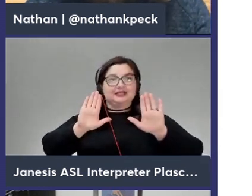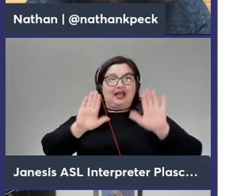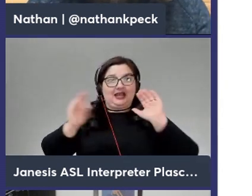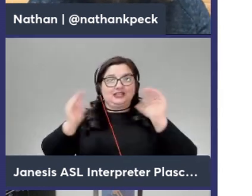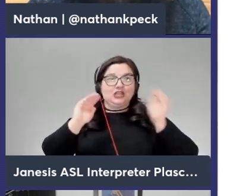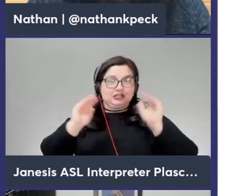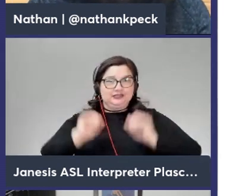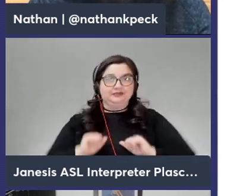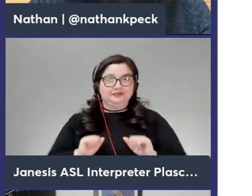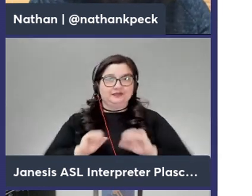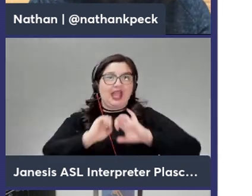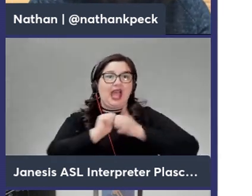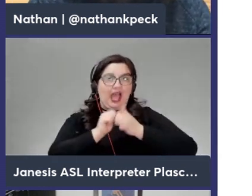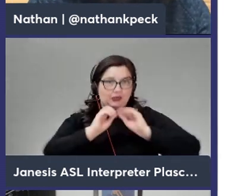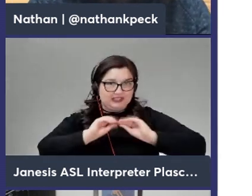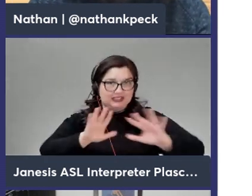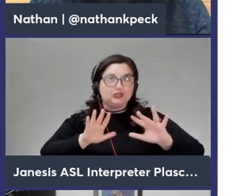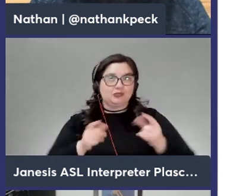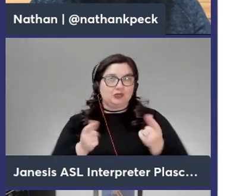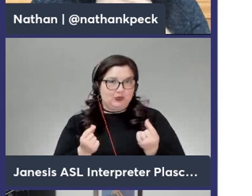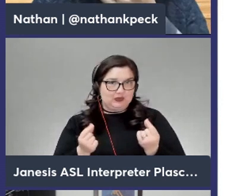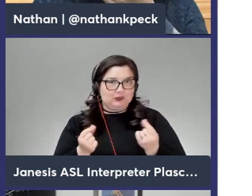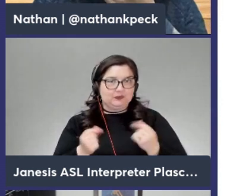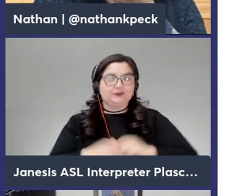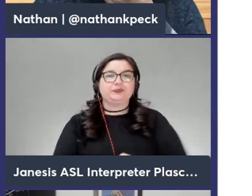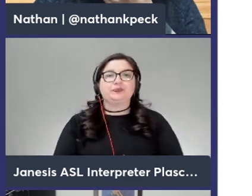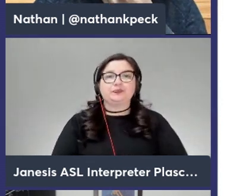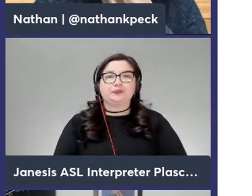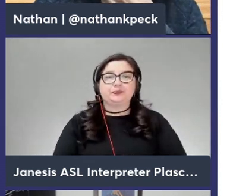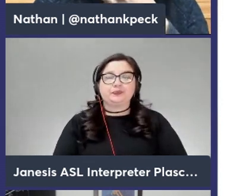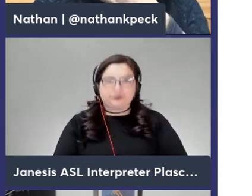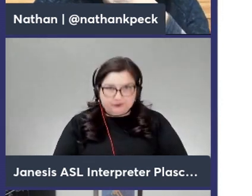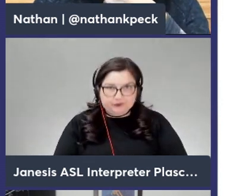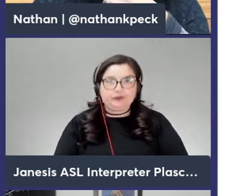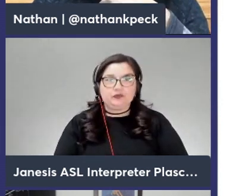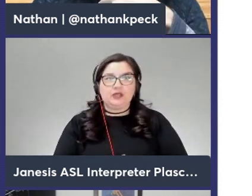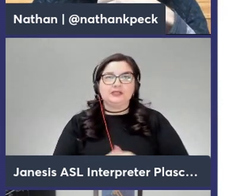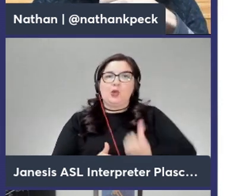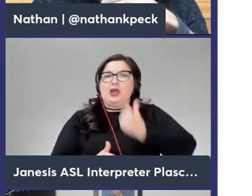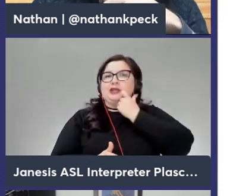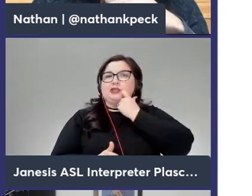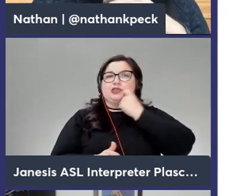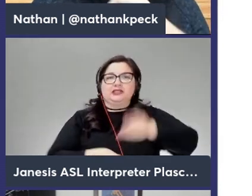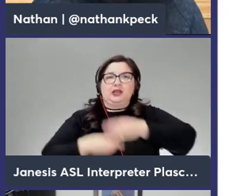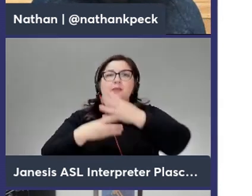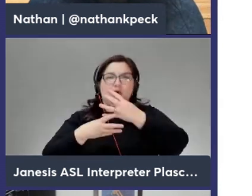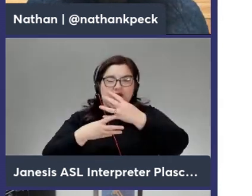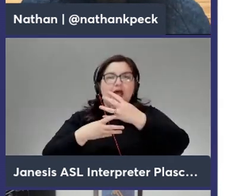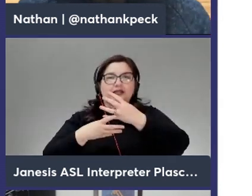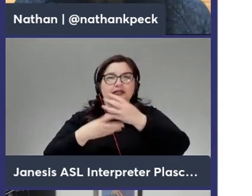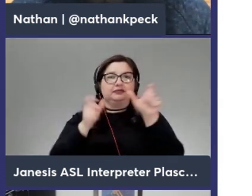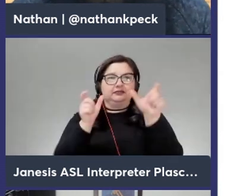how this distribution's going. So I just pulled up, I have this screen where we have basically a side by side